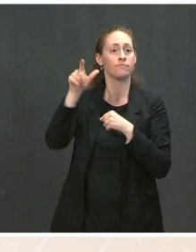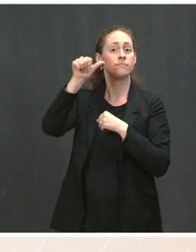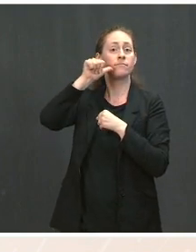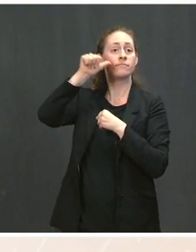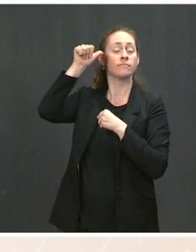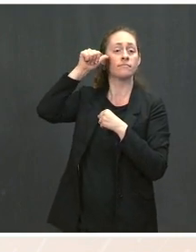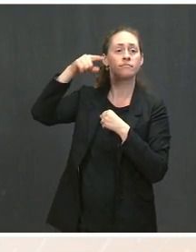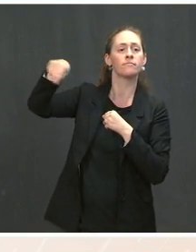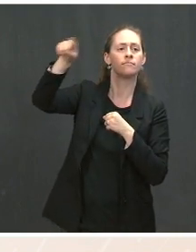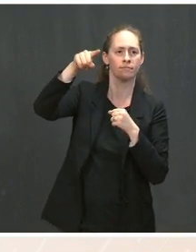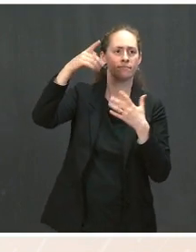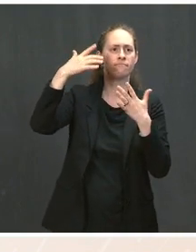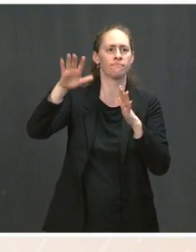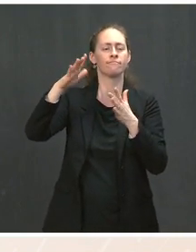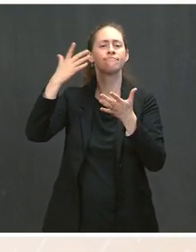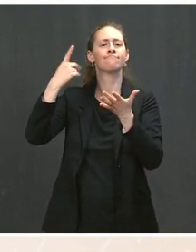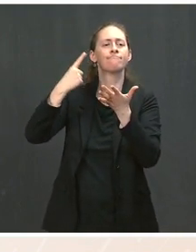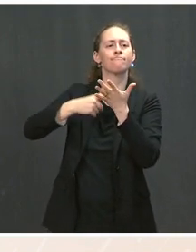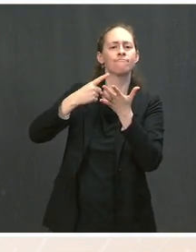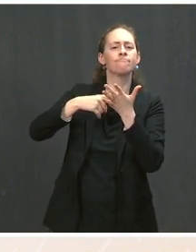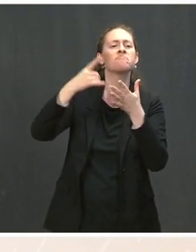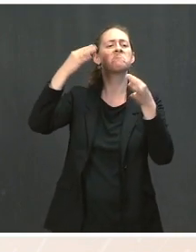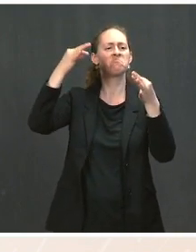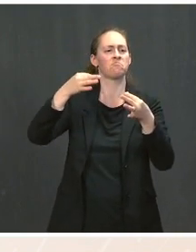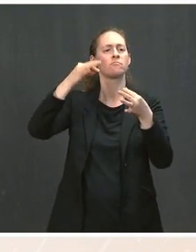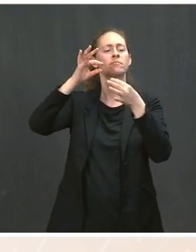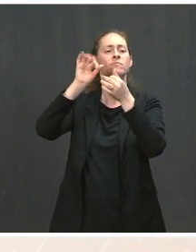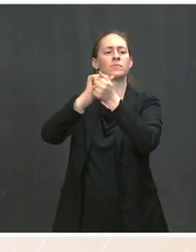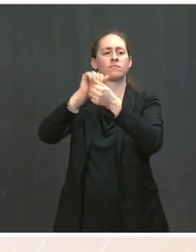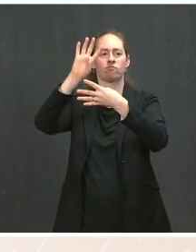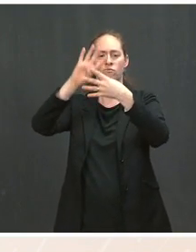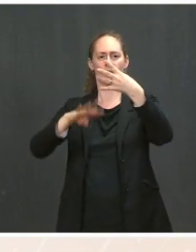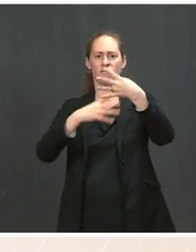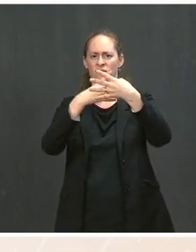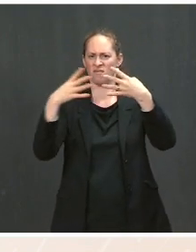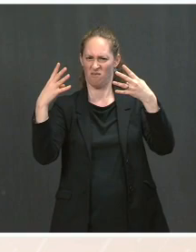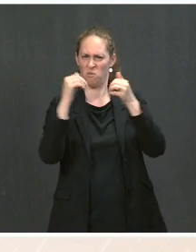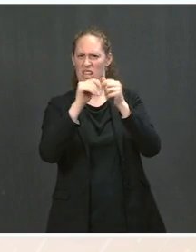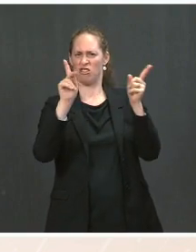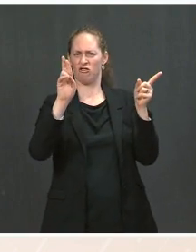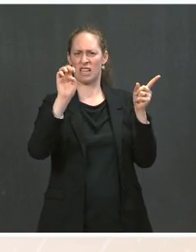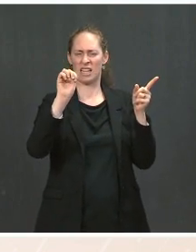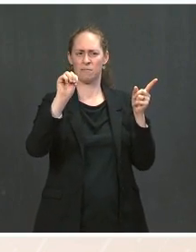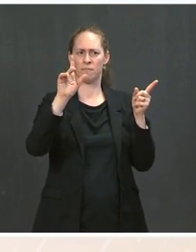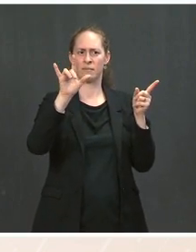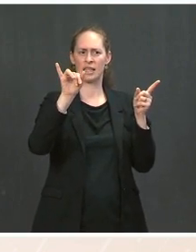scheduling order on fentanyl substitutes. Ms. Psaki: Mm-hmm. The Press: Civil rights groups have said that this is counterproductive;